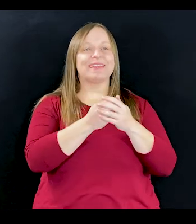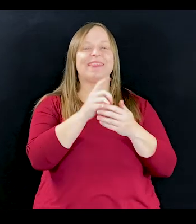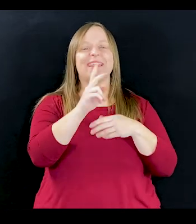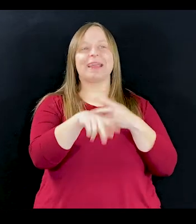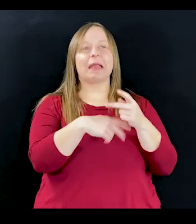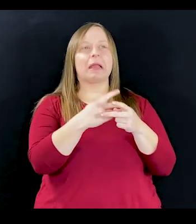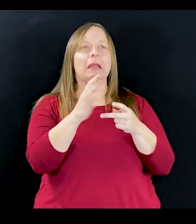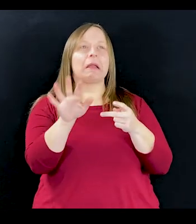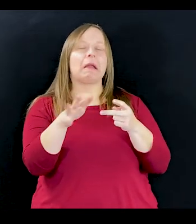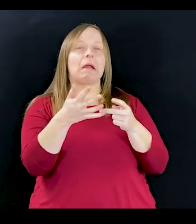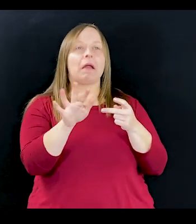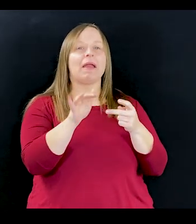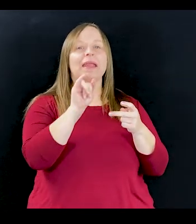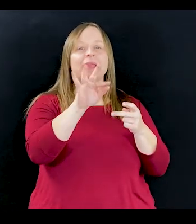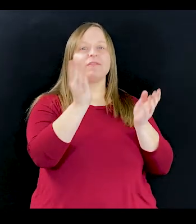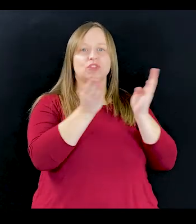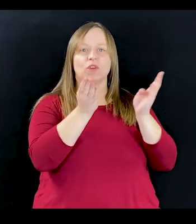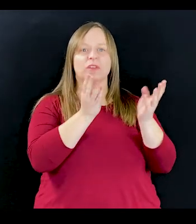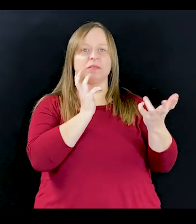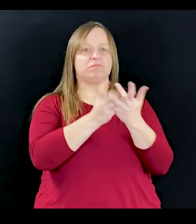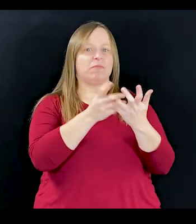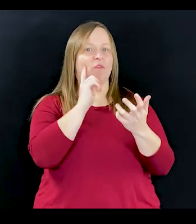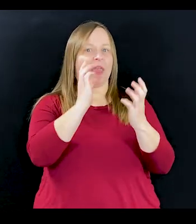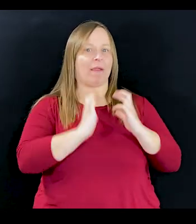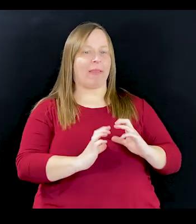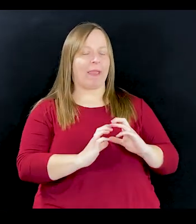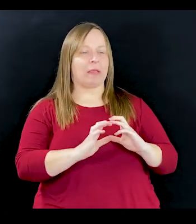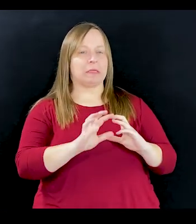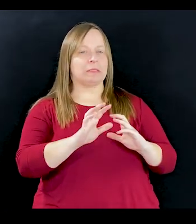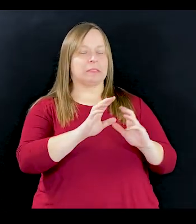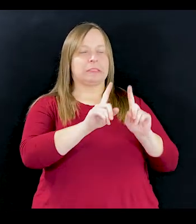And this one is kind of if services are applicable to the client. So it's kind of